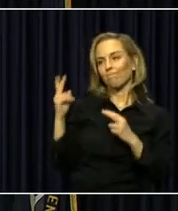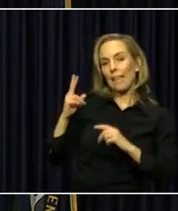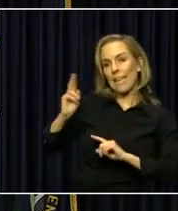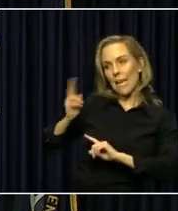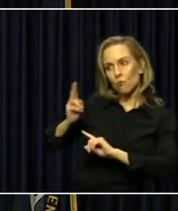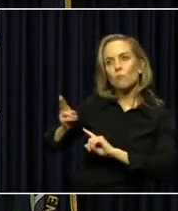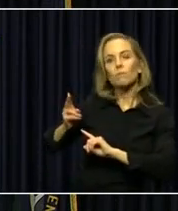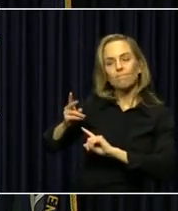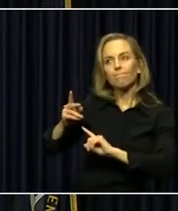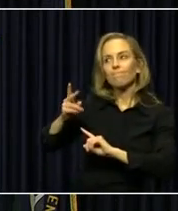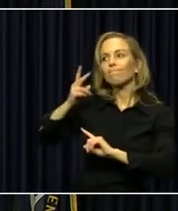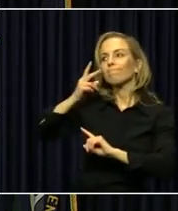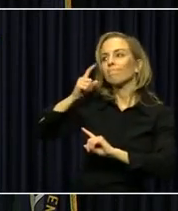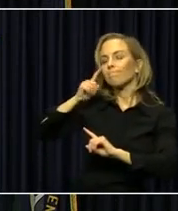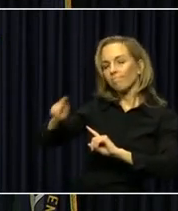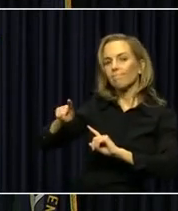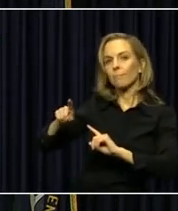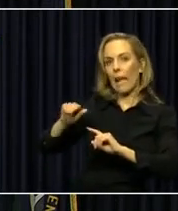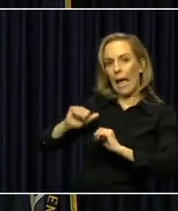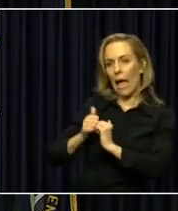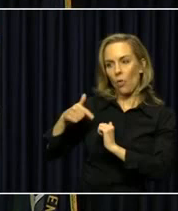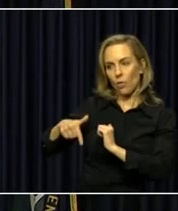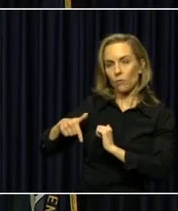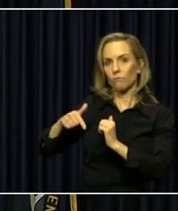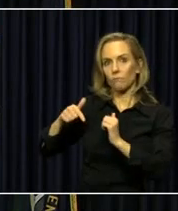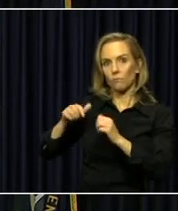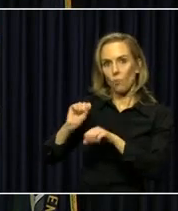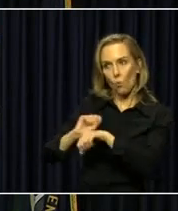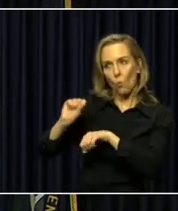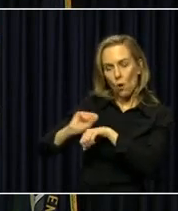TRYING TO DO.